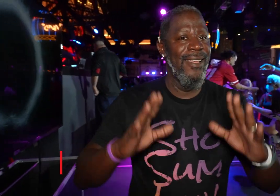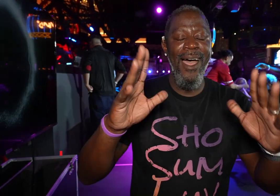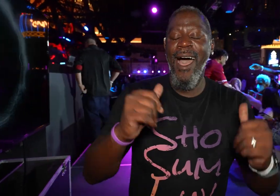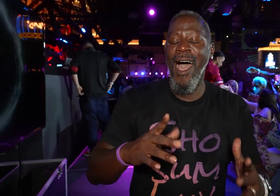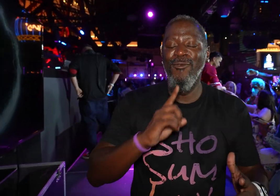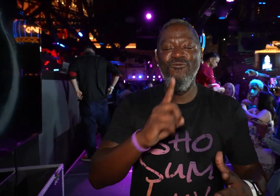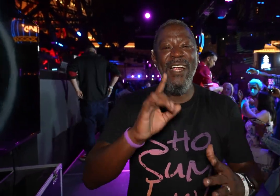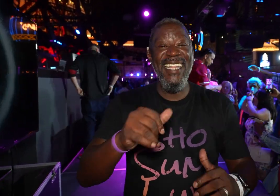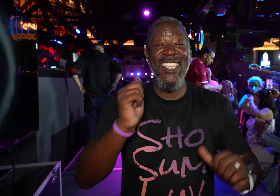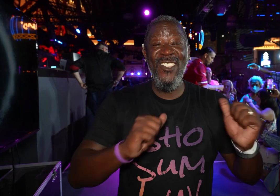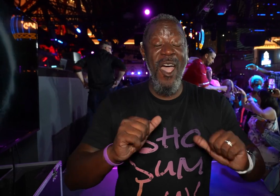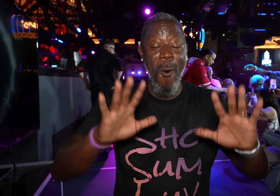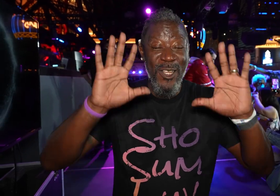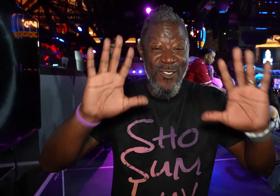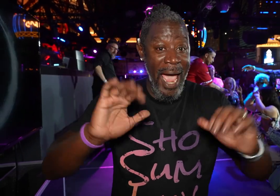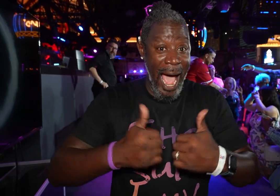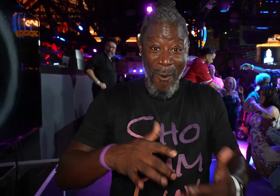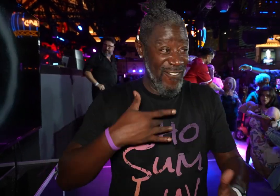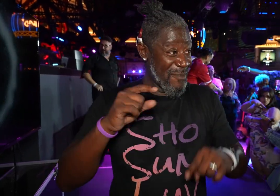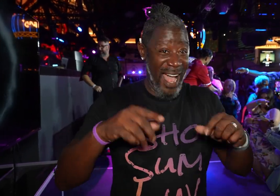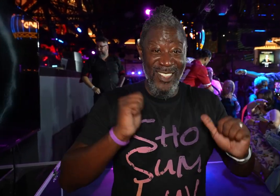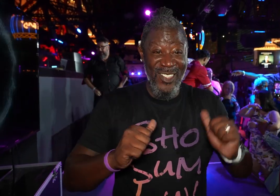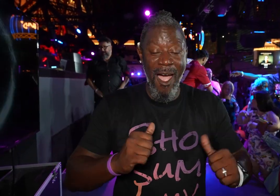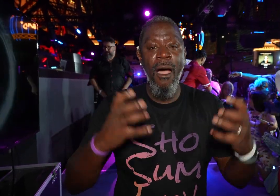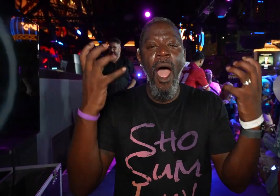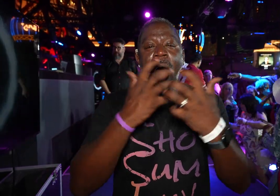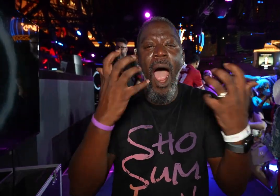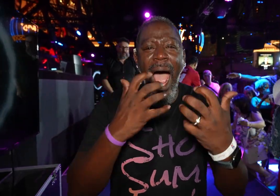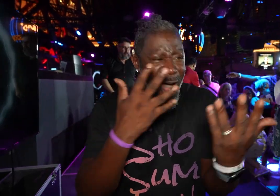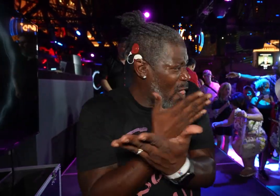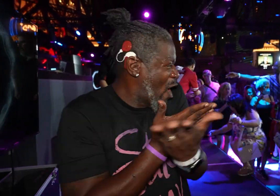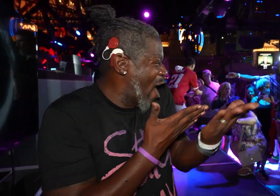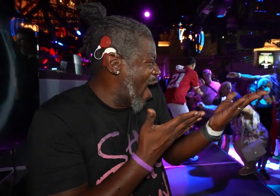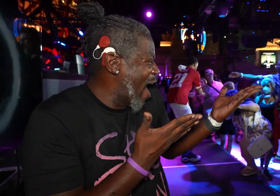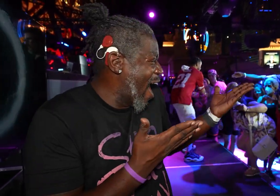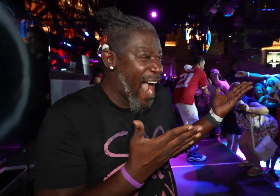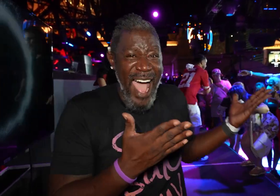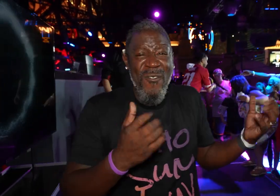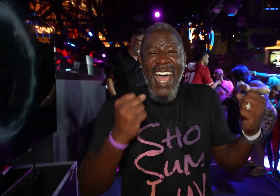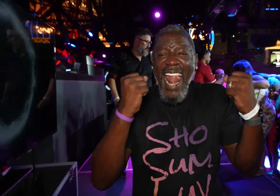Really, this show was great. That's how I feel about the show, I'm in awe, look around!